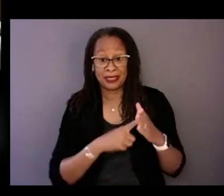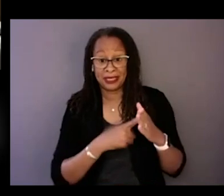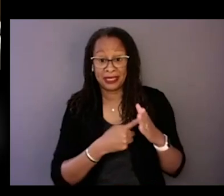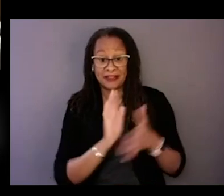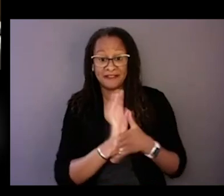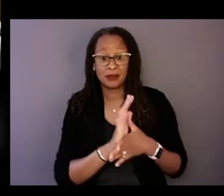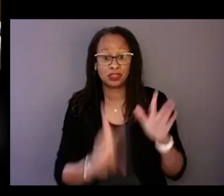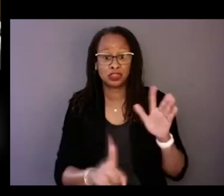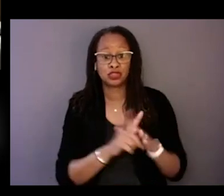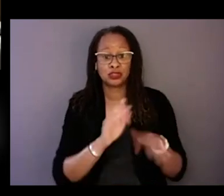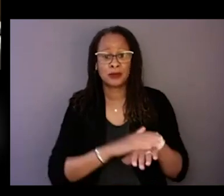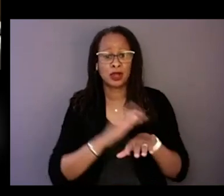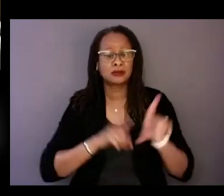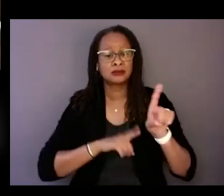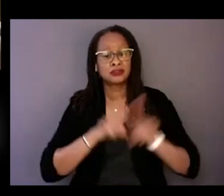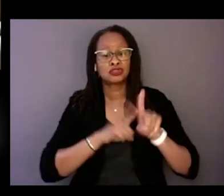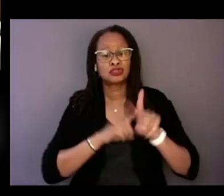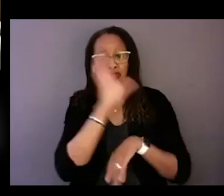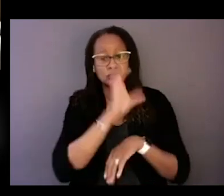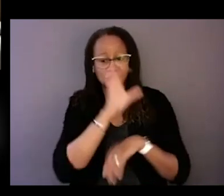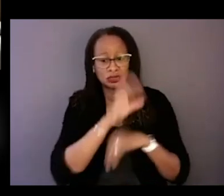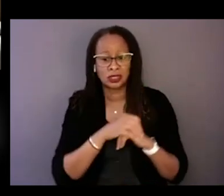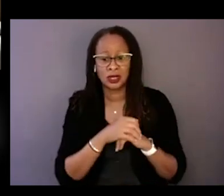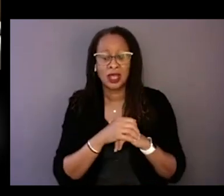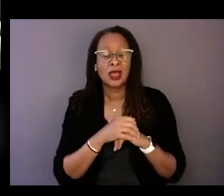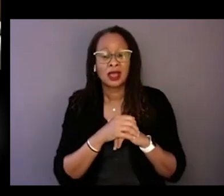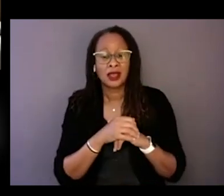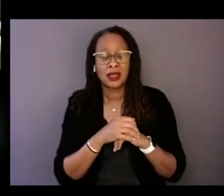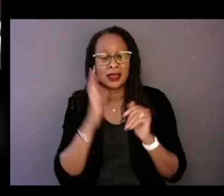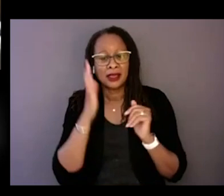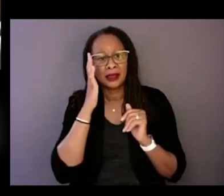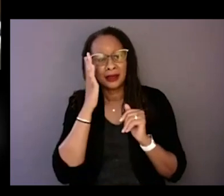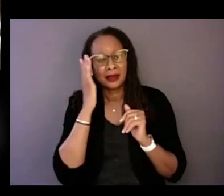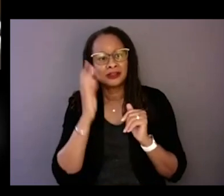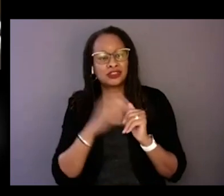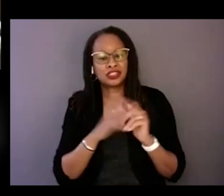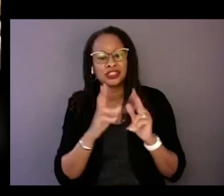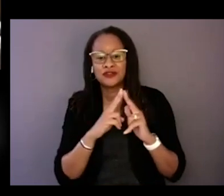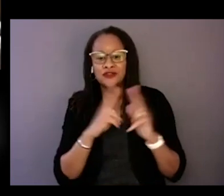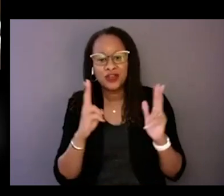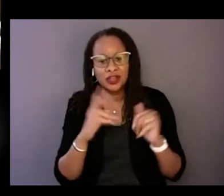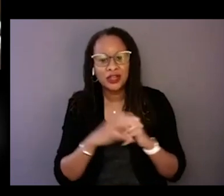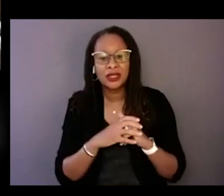and she presents with this well, certainly with the tremendous amount of charisma and poise, but in a tremendous voice.